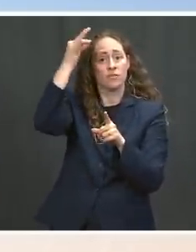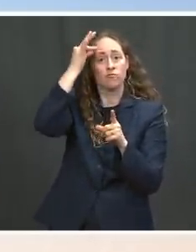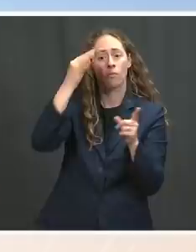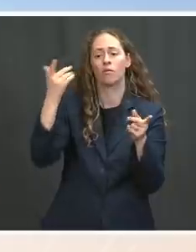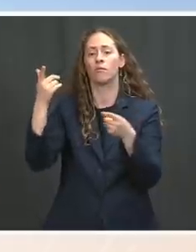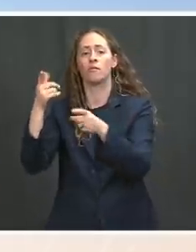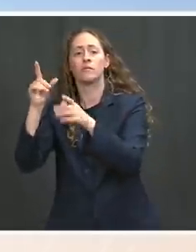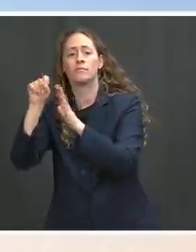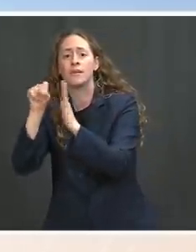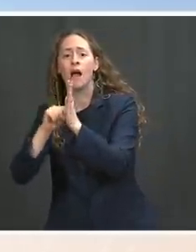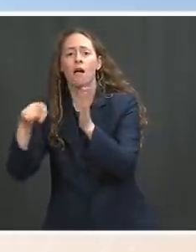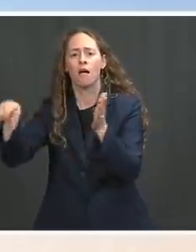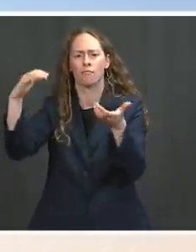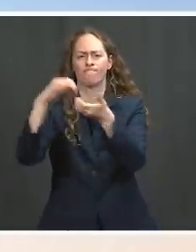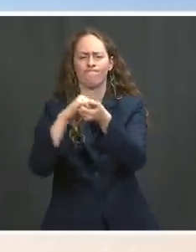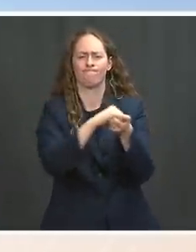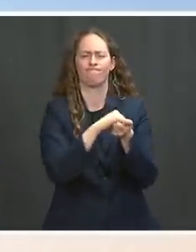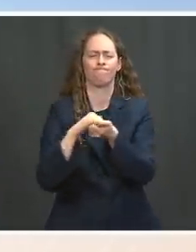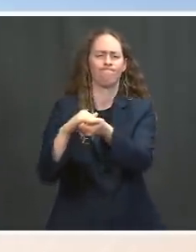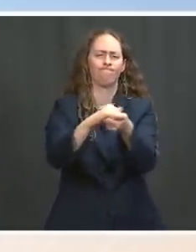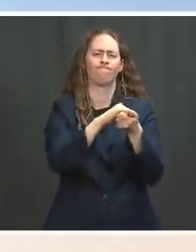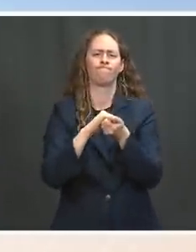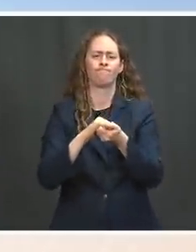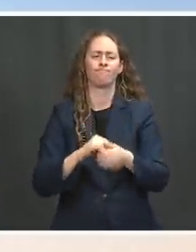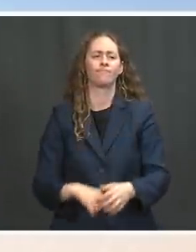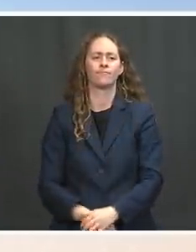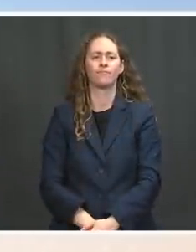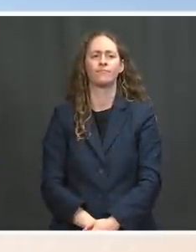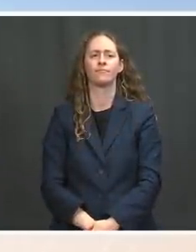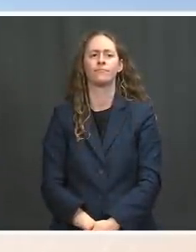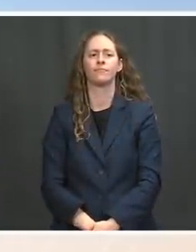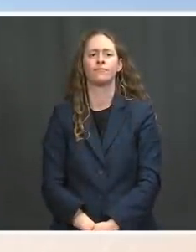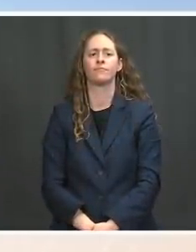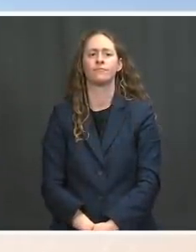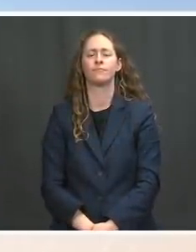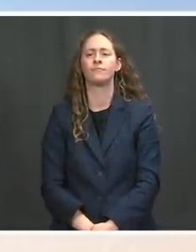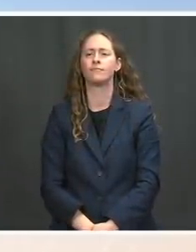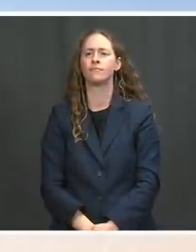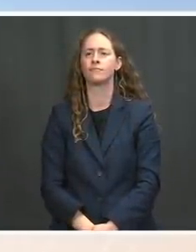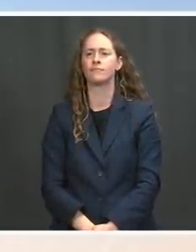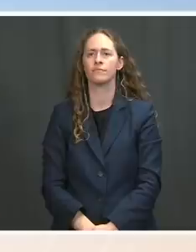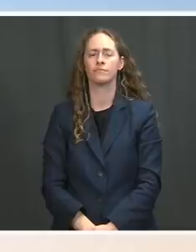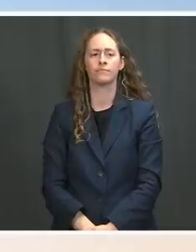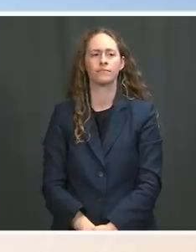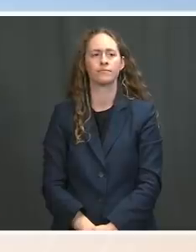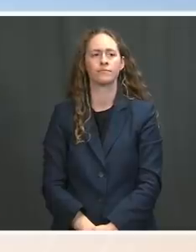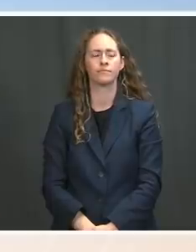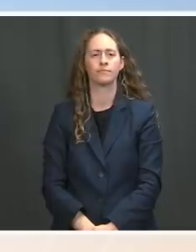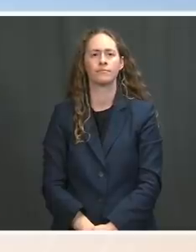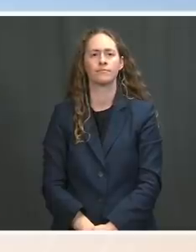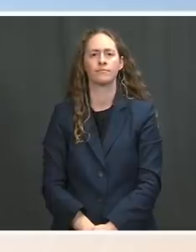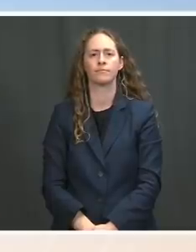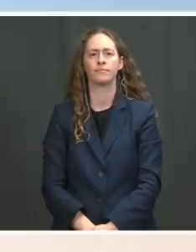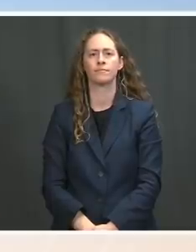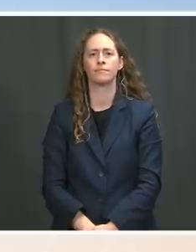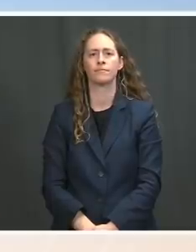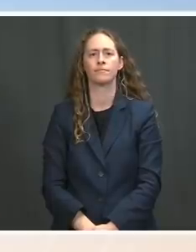Ms. Psaki: Go ahead. The Press: Thank you so much. One question for Mr. Regan, one question for Mr. Buttigieg. Many of your fellow North Carolinians